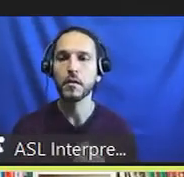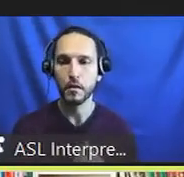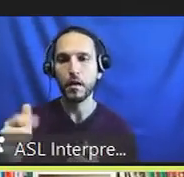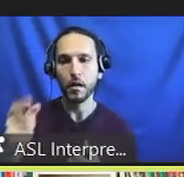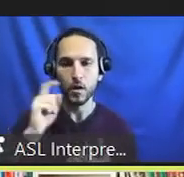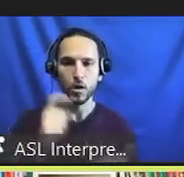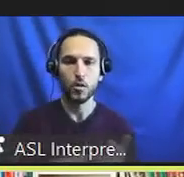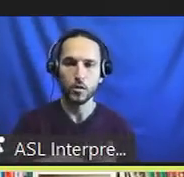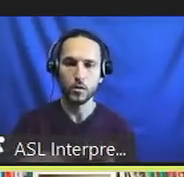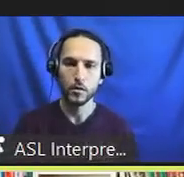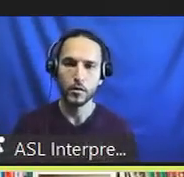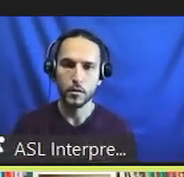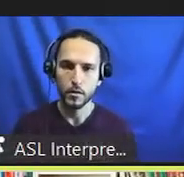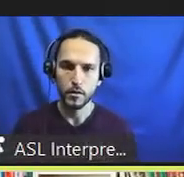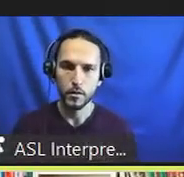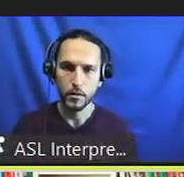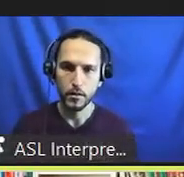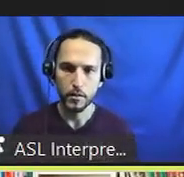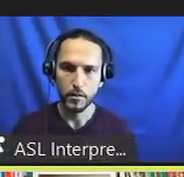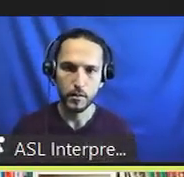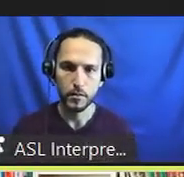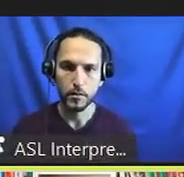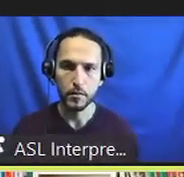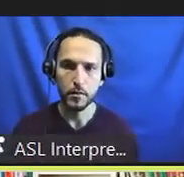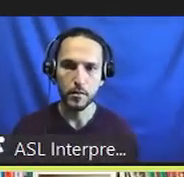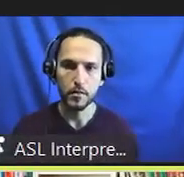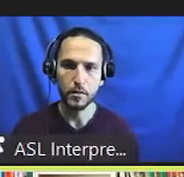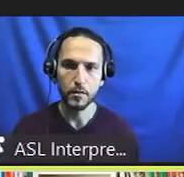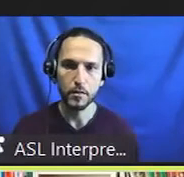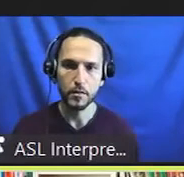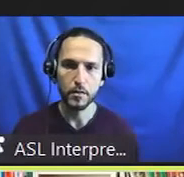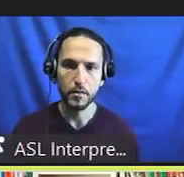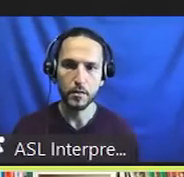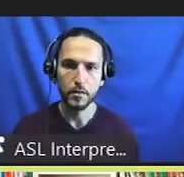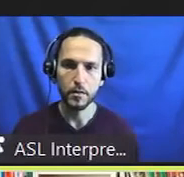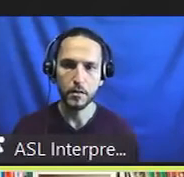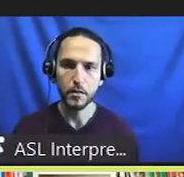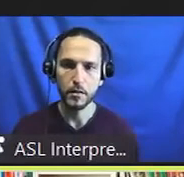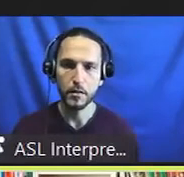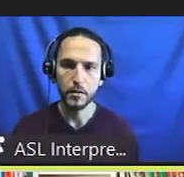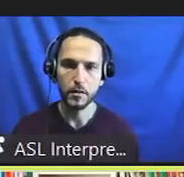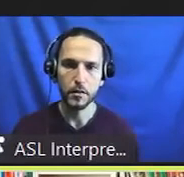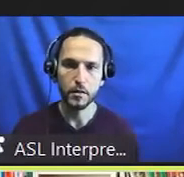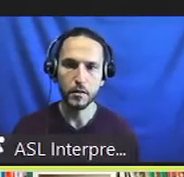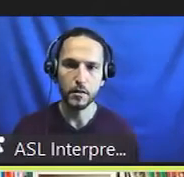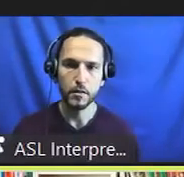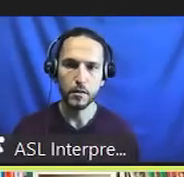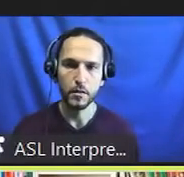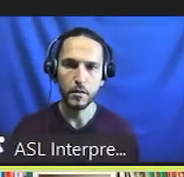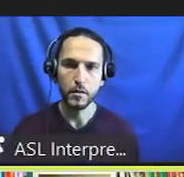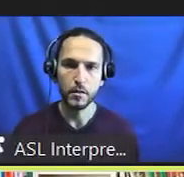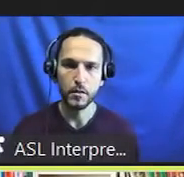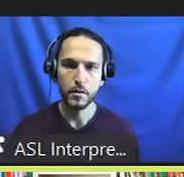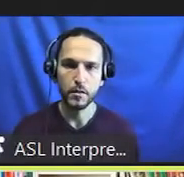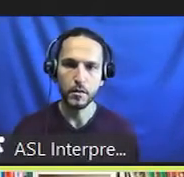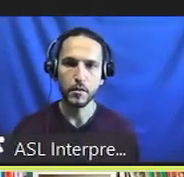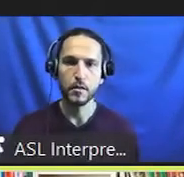I have a question, are there rules or guidelines for things such as presentations assigned